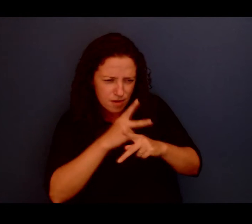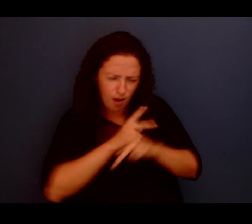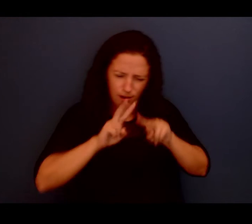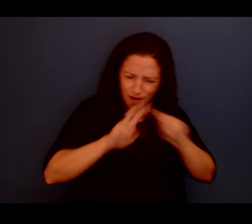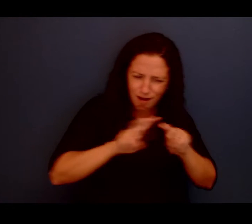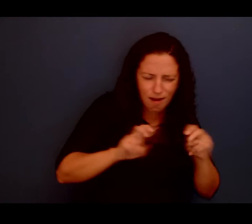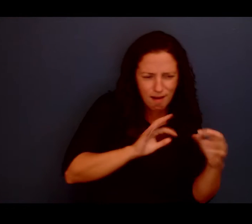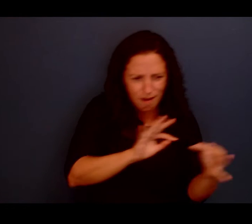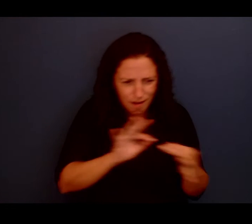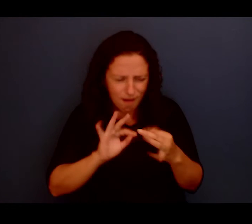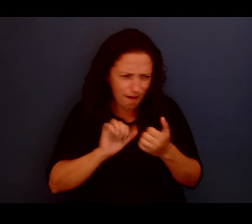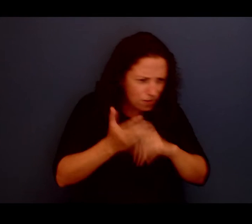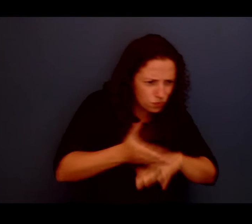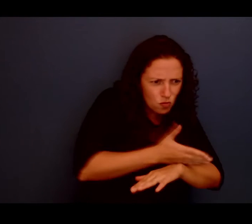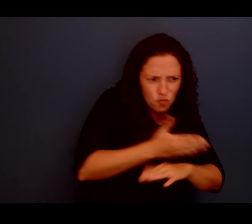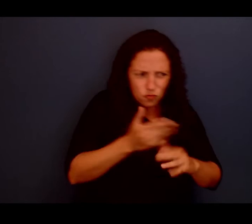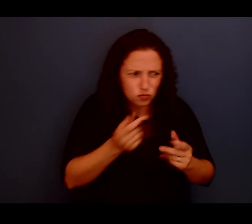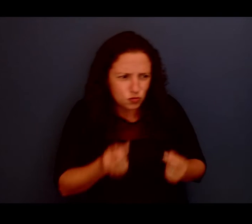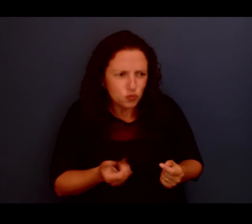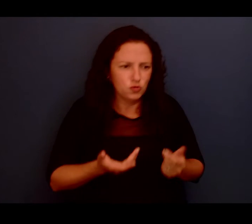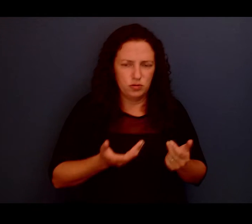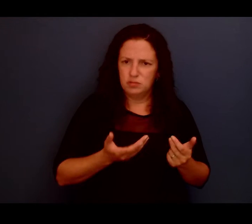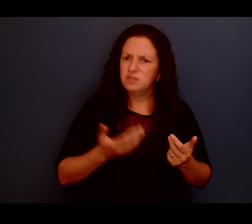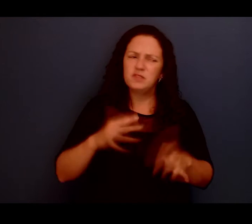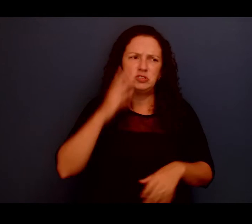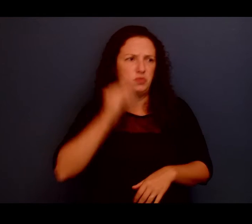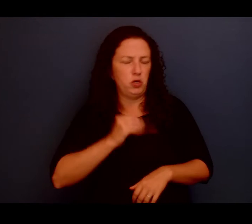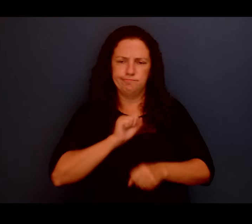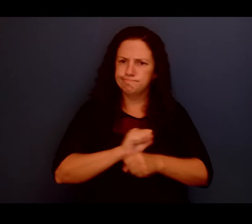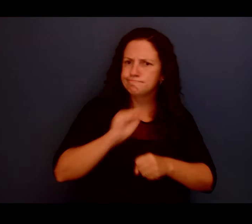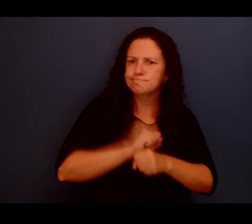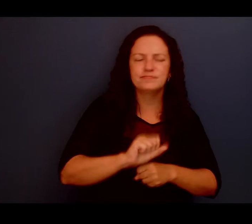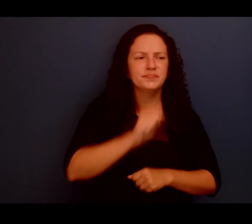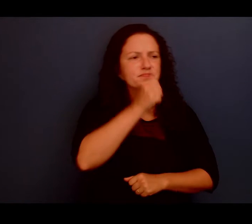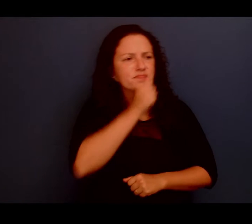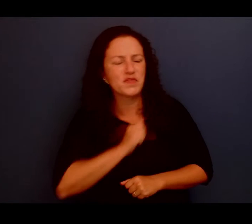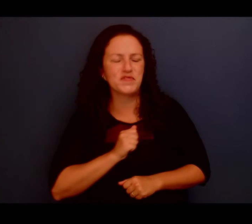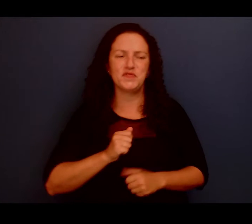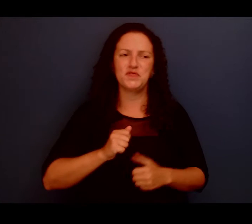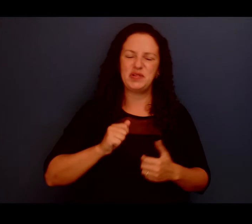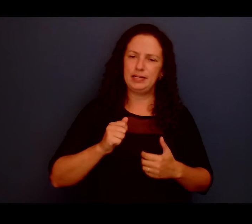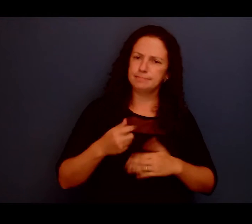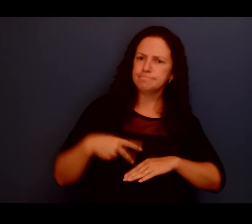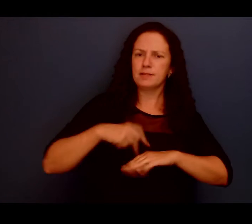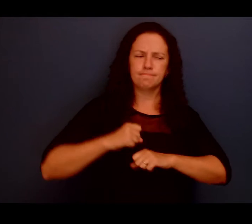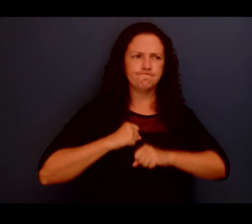through writing, to see what we can do in writing. They know what it means to work hard and they know what it means to suffer and they know what it means to stand up for yourself